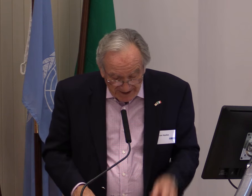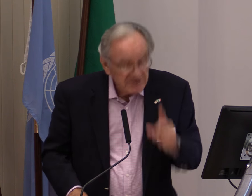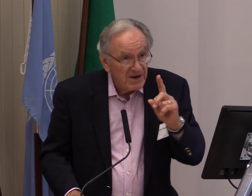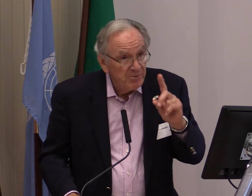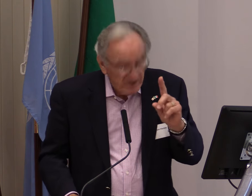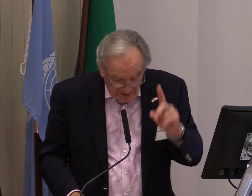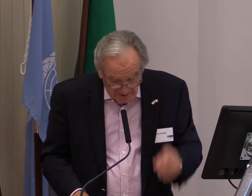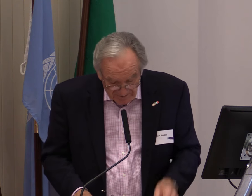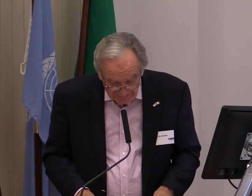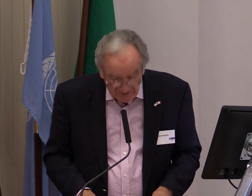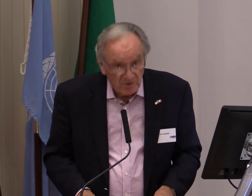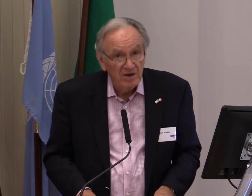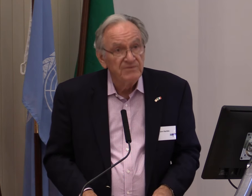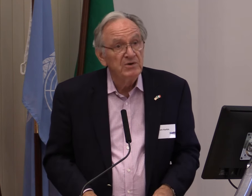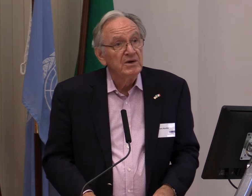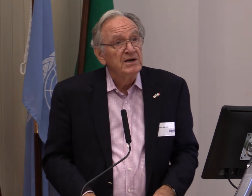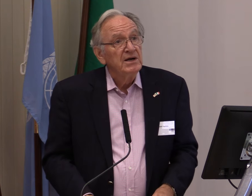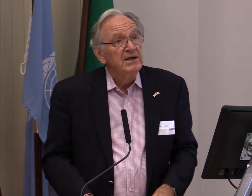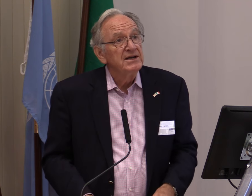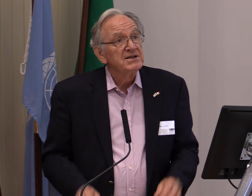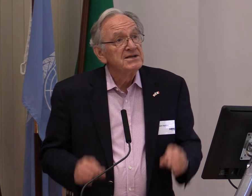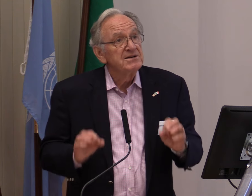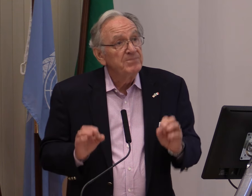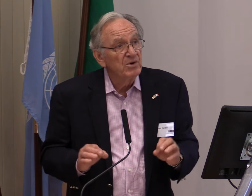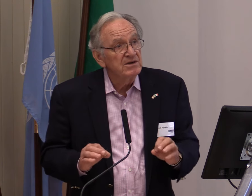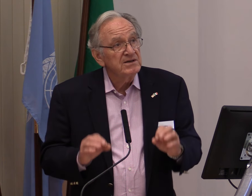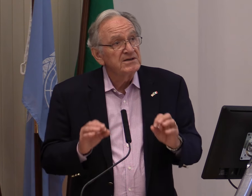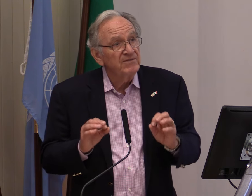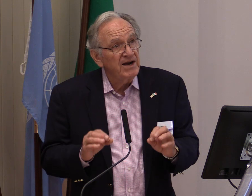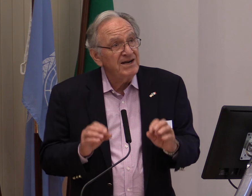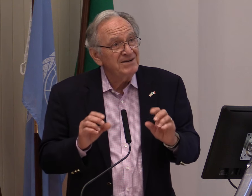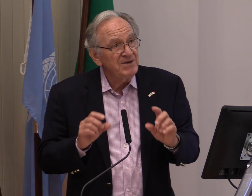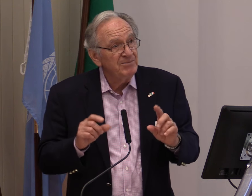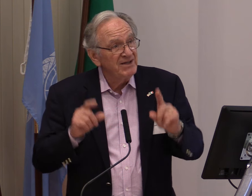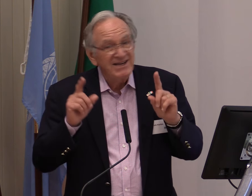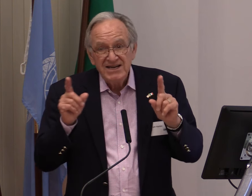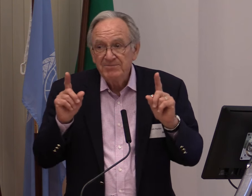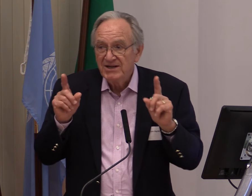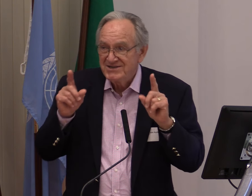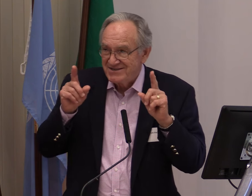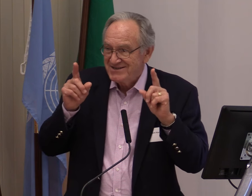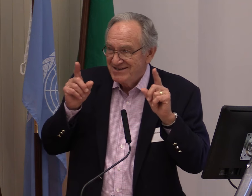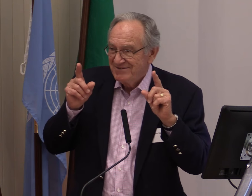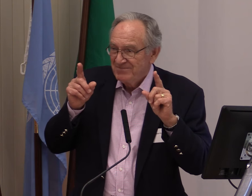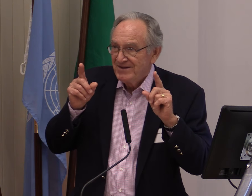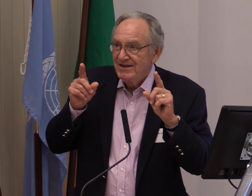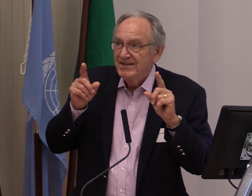I guess my point here to all of you is that it's important to find people in key places